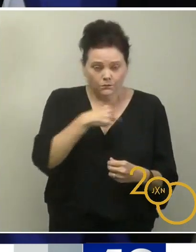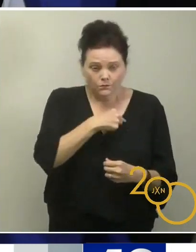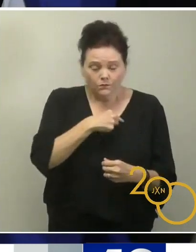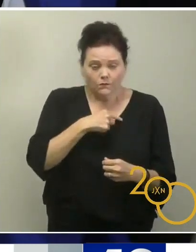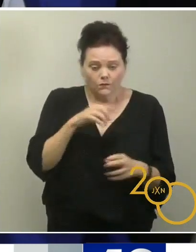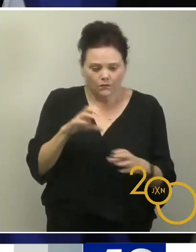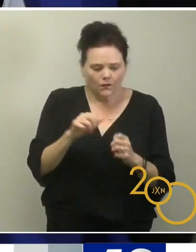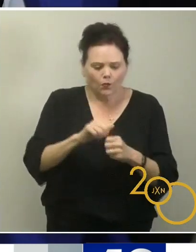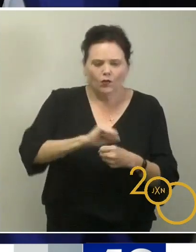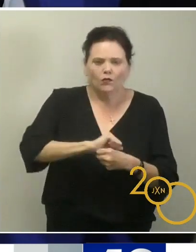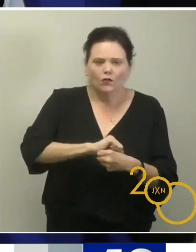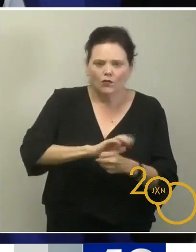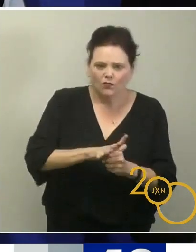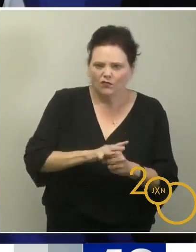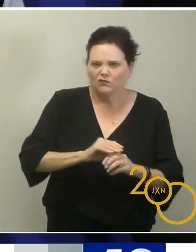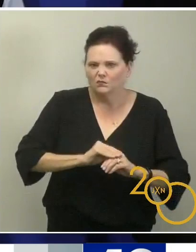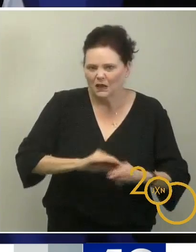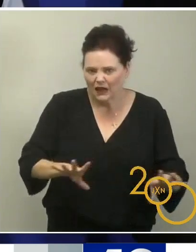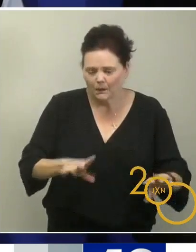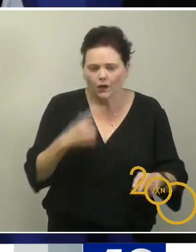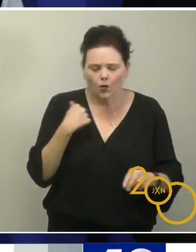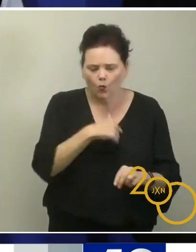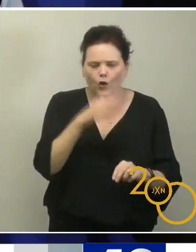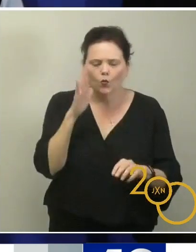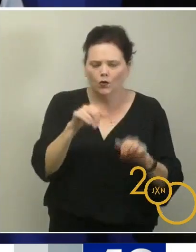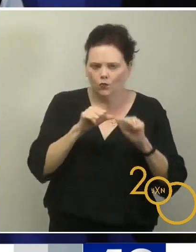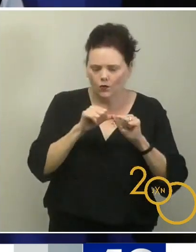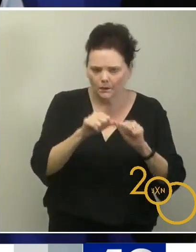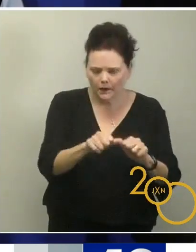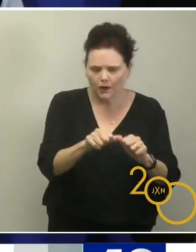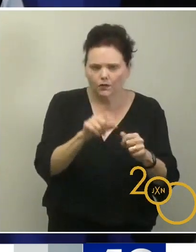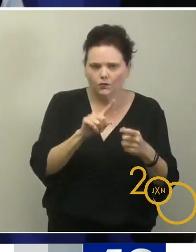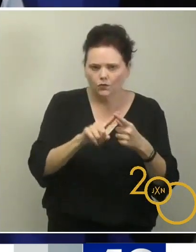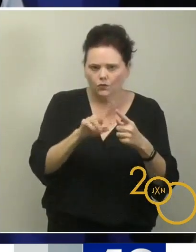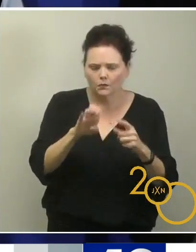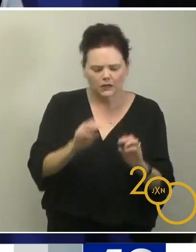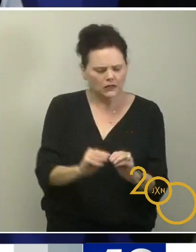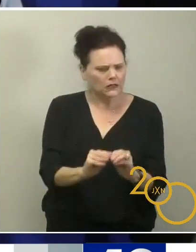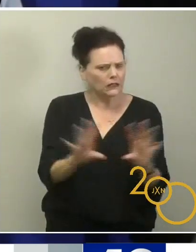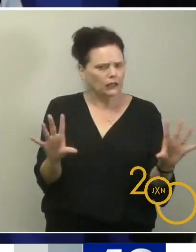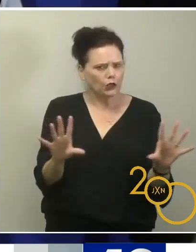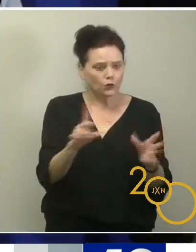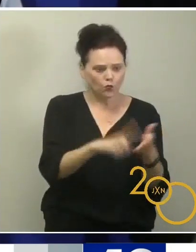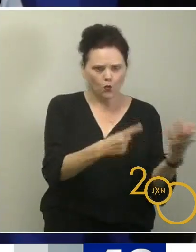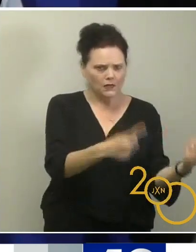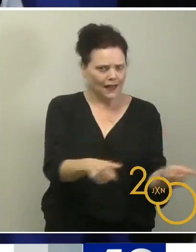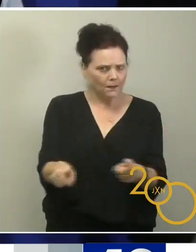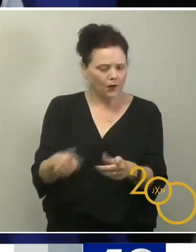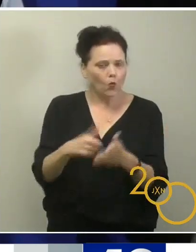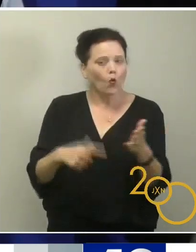CONSERVE YOUR WATER BUT, HUSBAND YOUR WATER RESOURCES. MAKE SURE AS YOU'RE BRUSHING YOUR TEETH AND USING ANY WATER TO DRINK OR PREPARE YOUR MEALS THAT IT IS SAFE AND FULLY BOILED. WE UNDERSTAND THAT AS WE DID